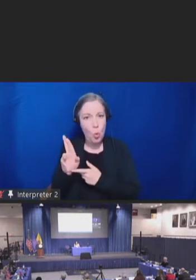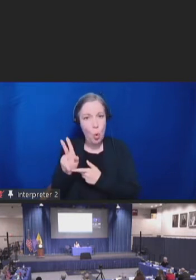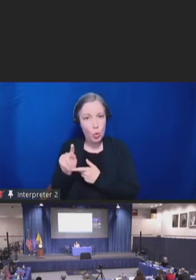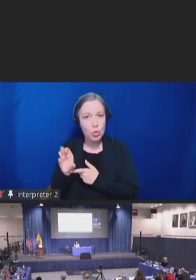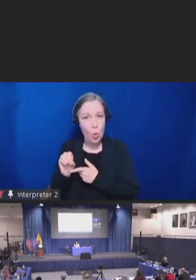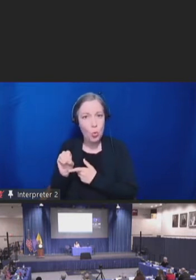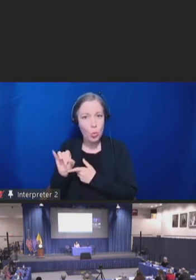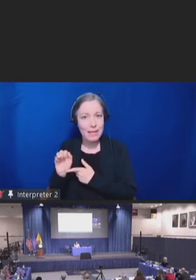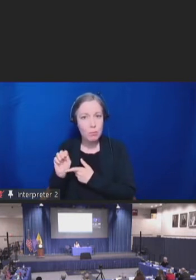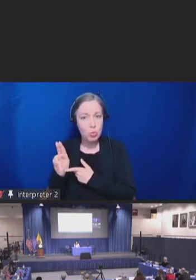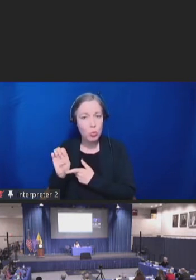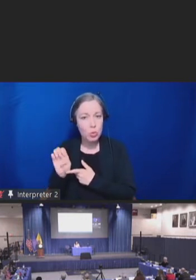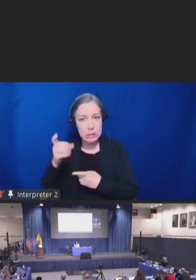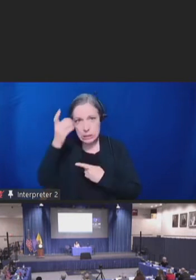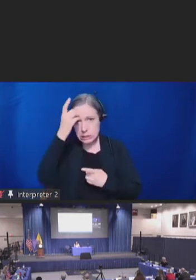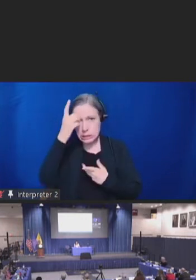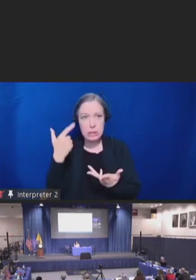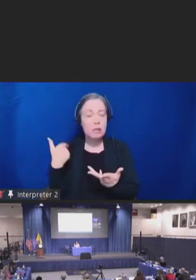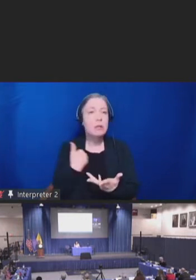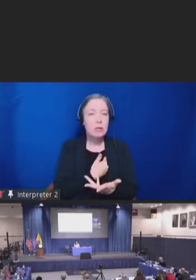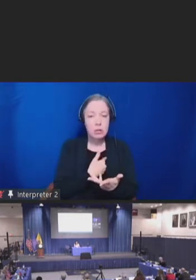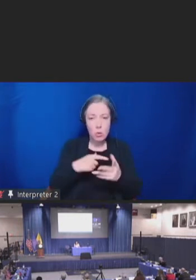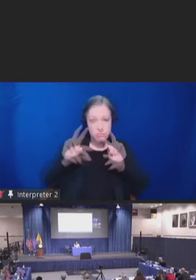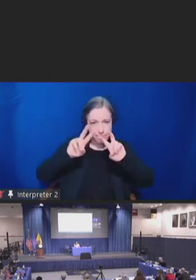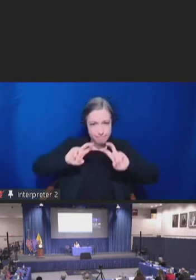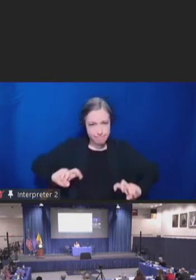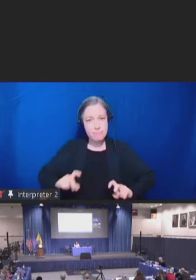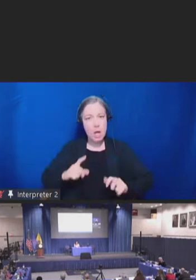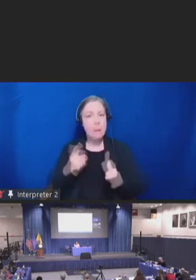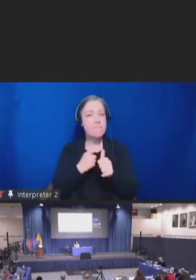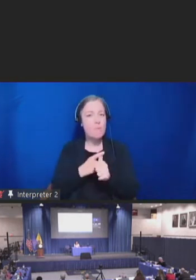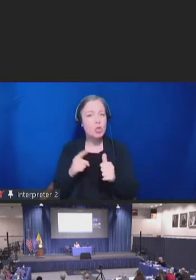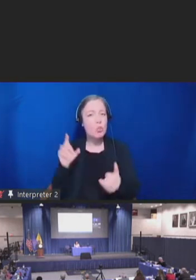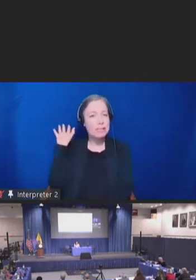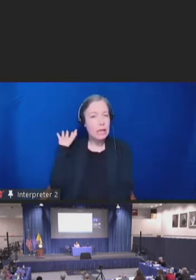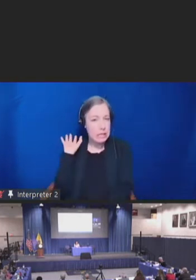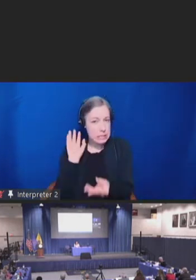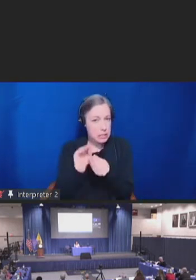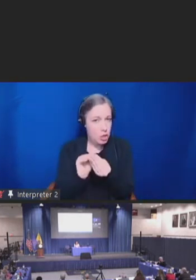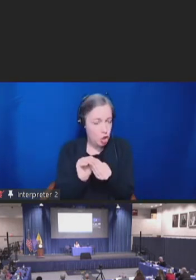The first exposure was cumulative vaccine antigen, similar to what I just described.